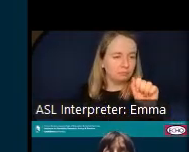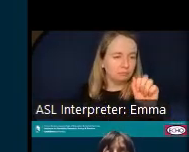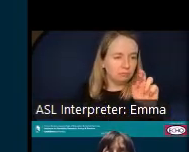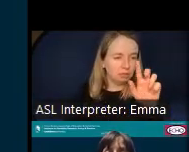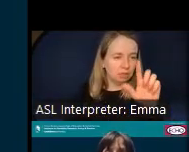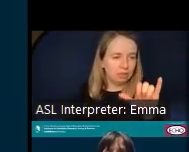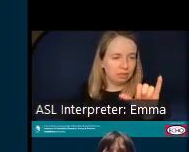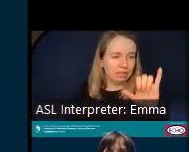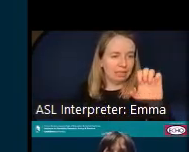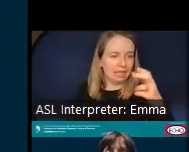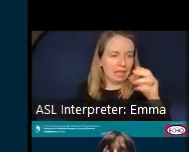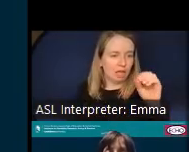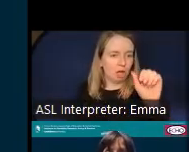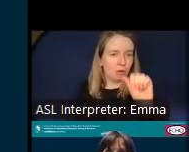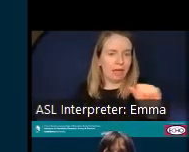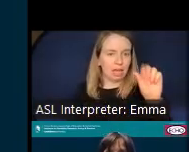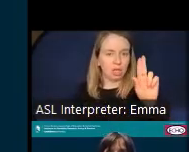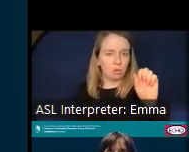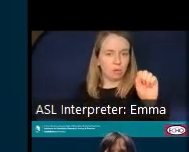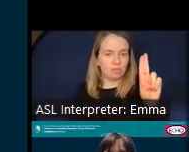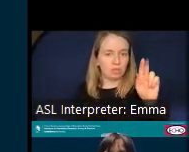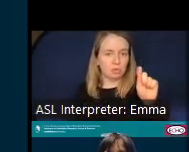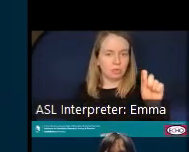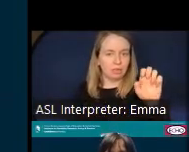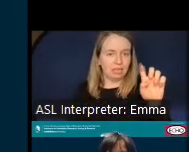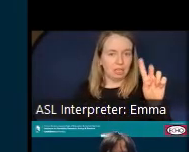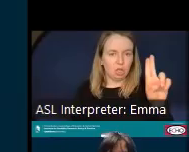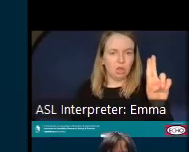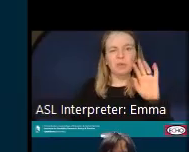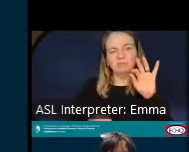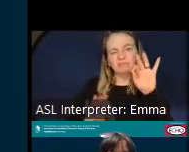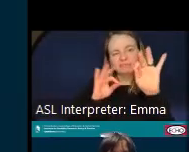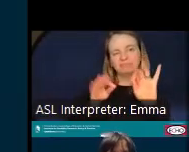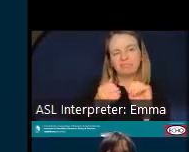and we will get you instructions on how to register for that.